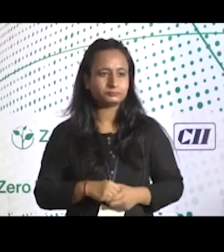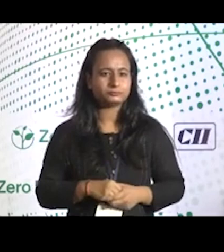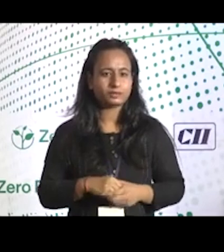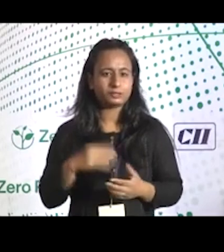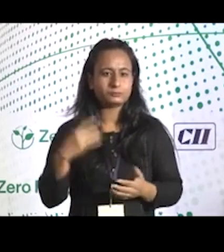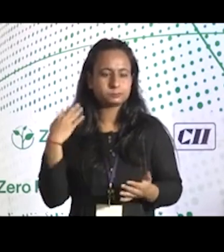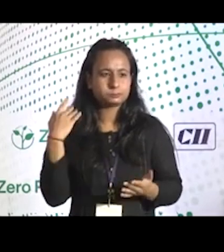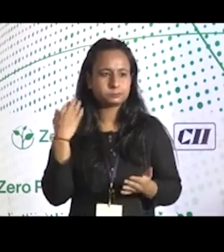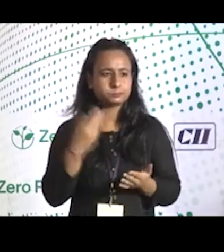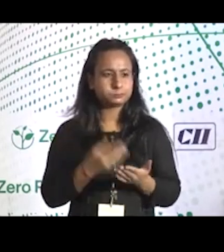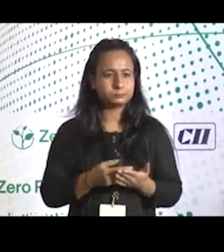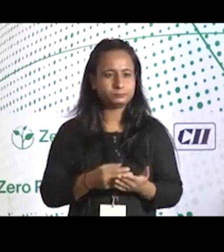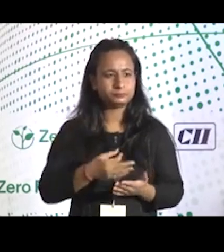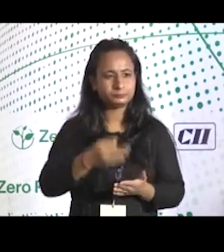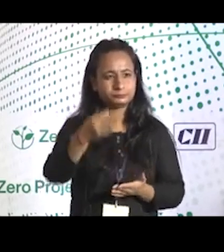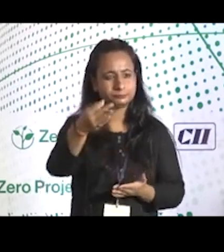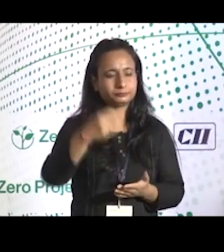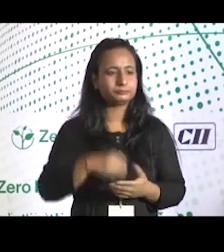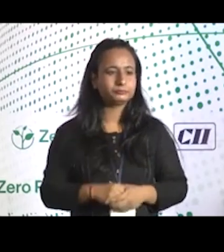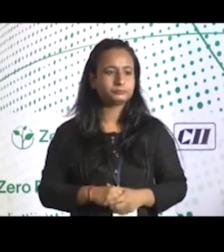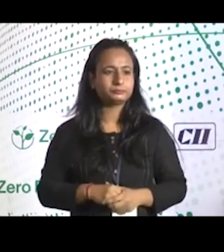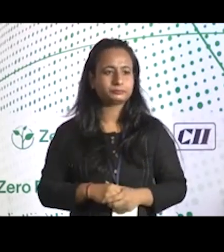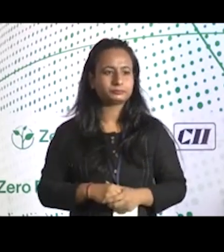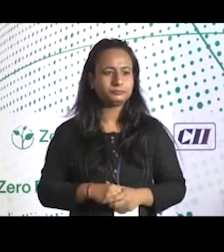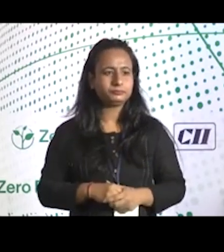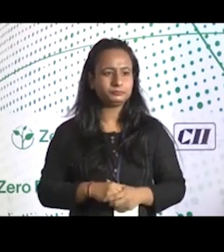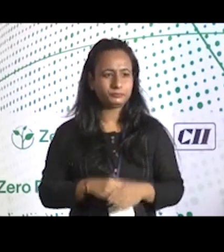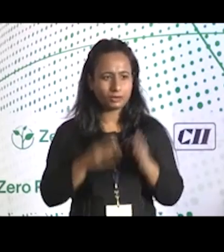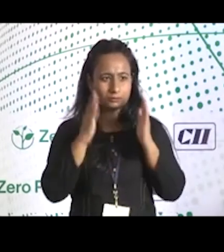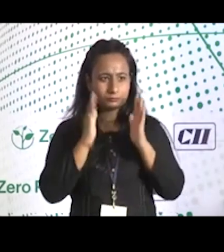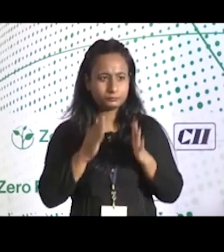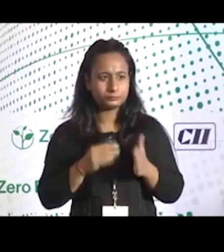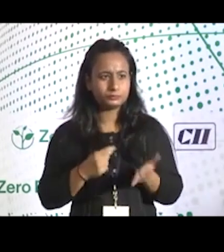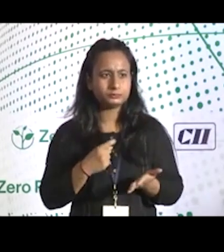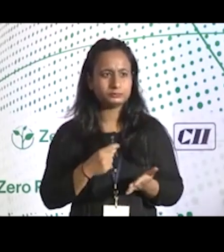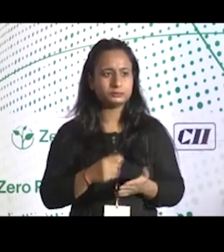We are not focusing on things like RBA scale or creating a DTIC yet